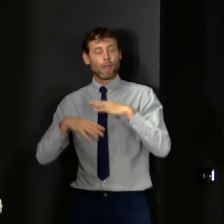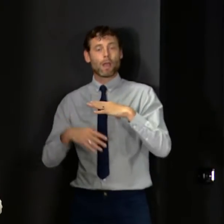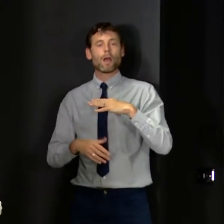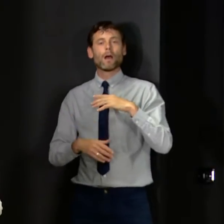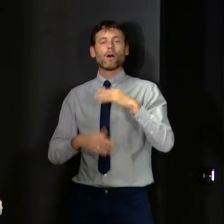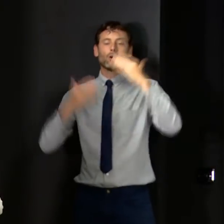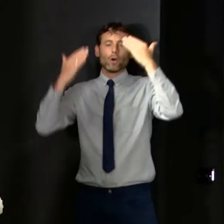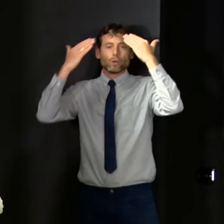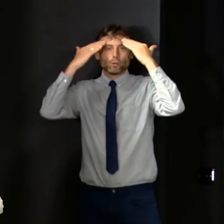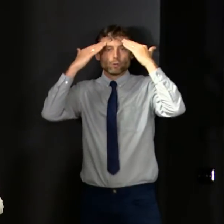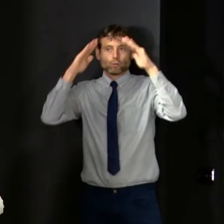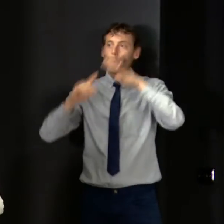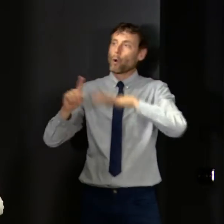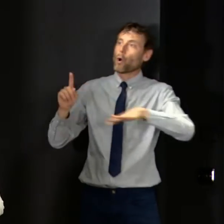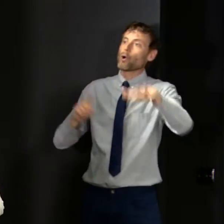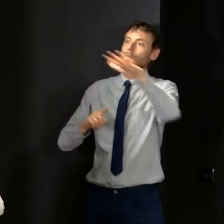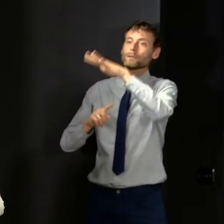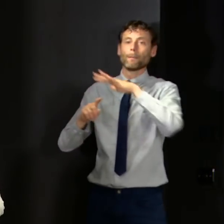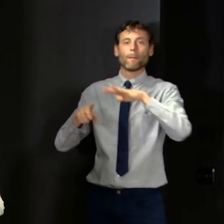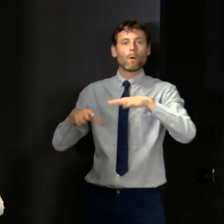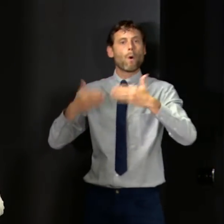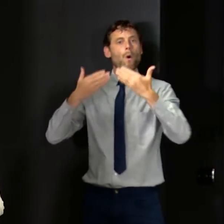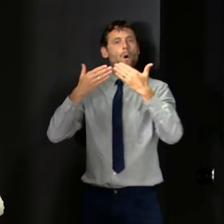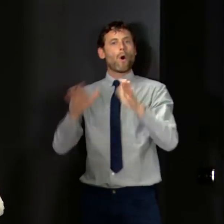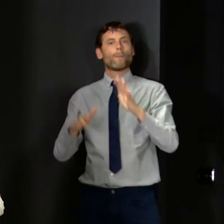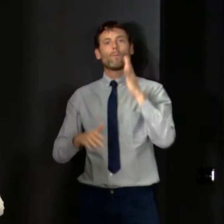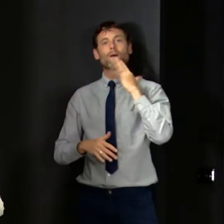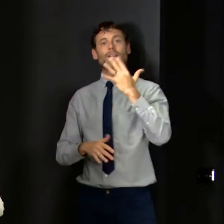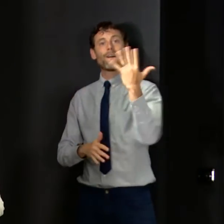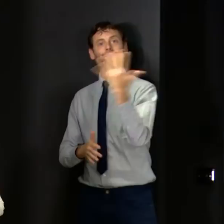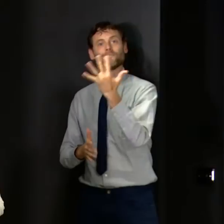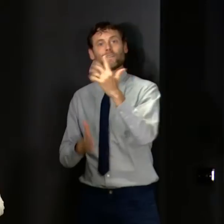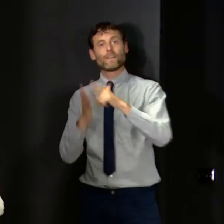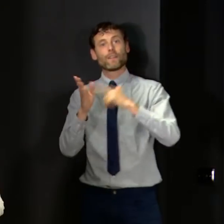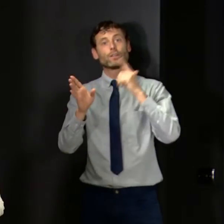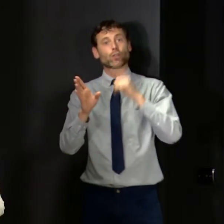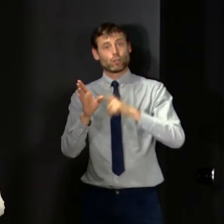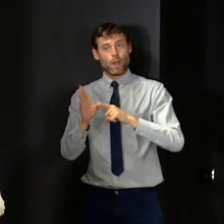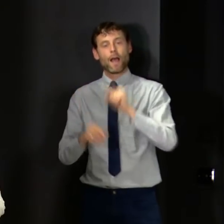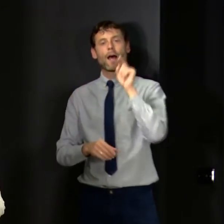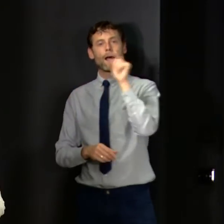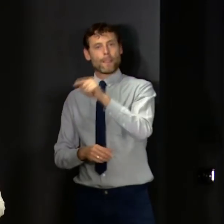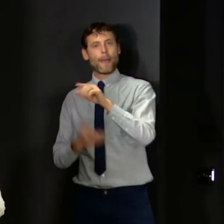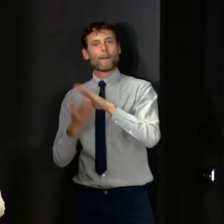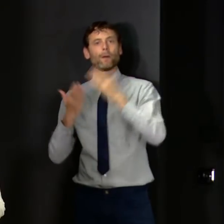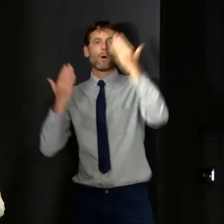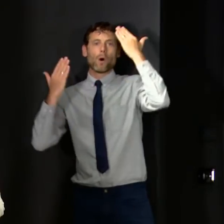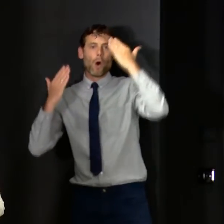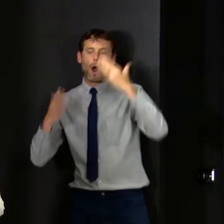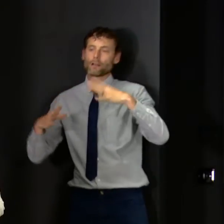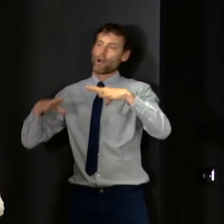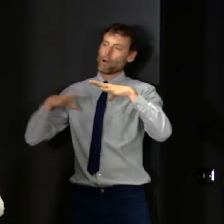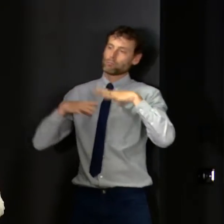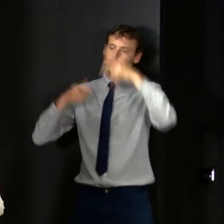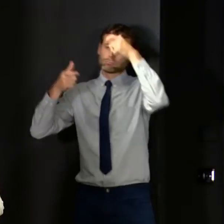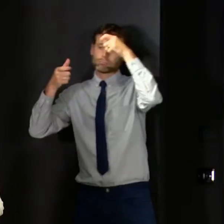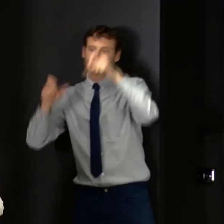the 15th of July, we intend that self-contained holiday accommodation - for example holiday cottages and lodges or caravans